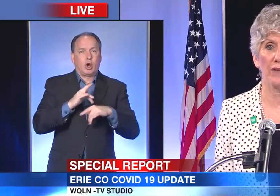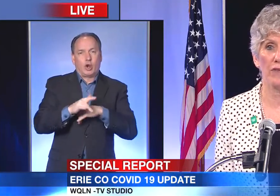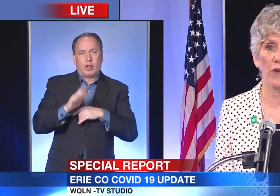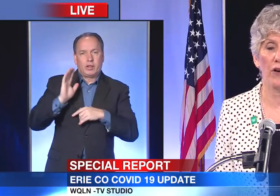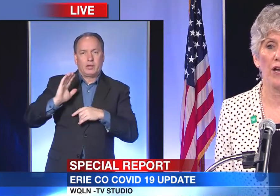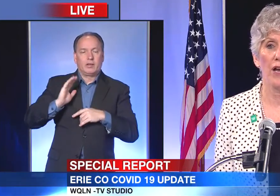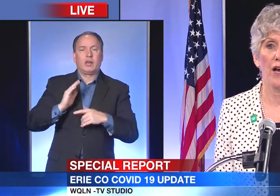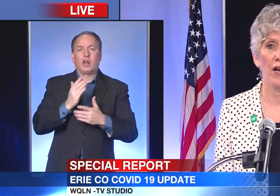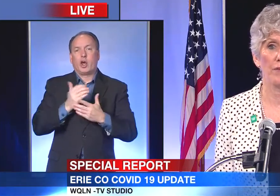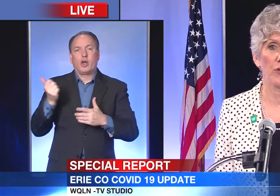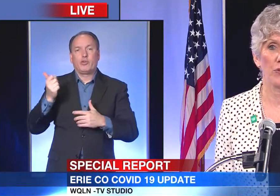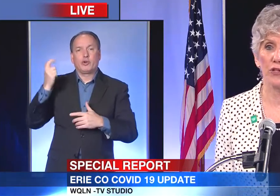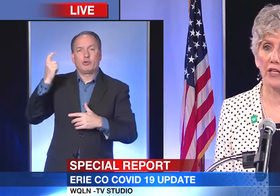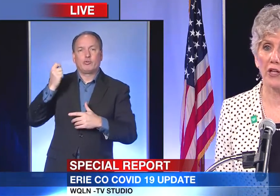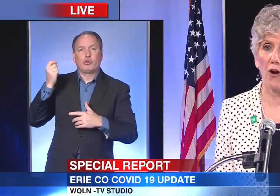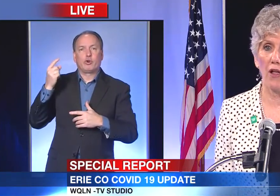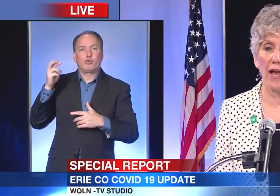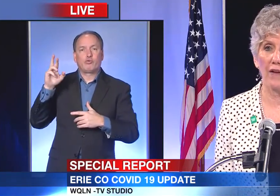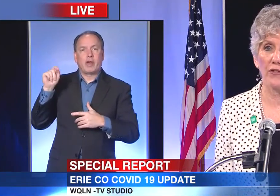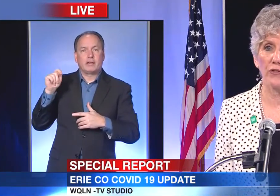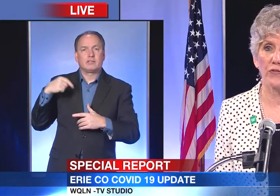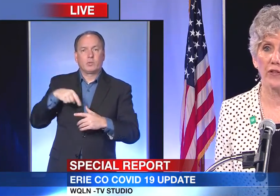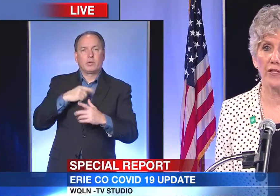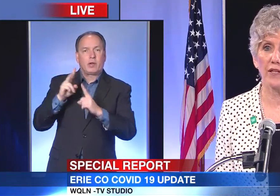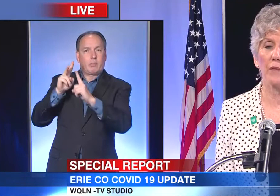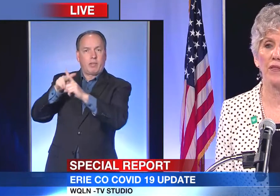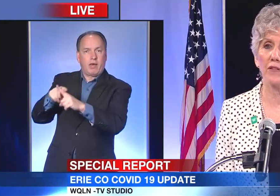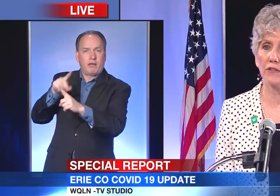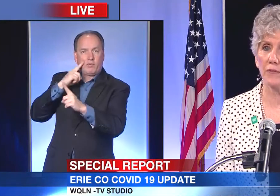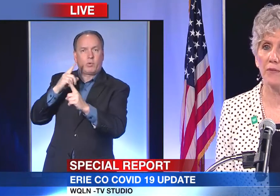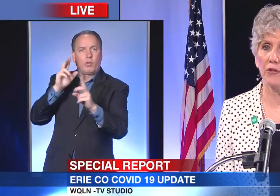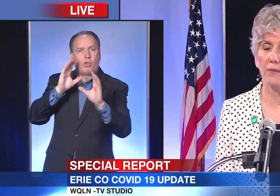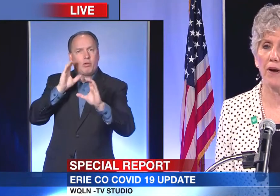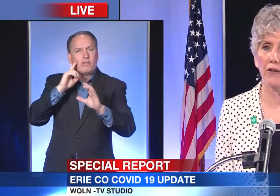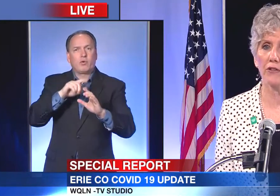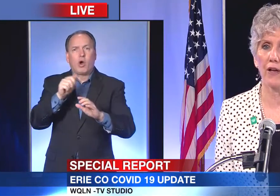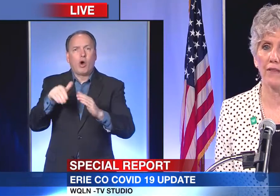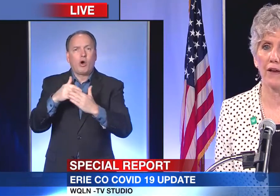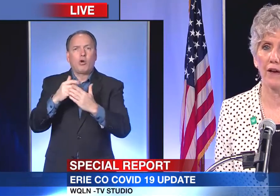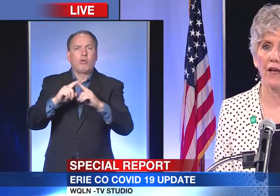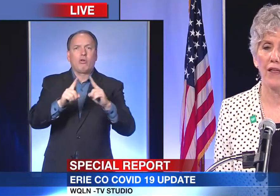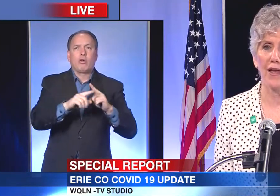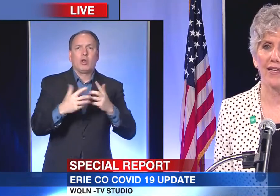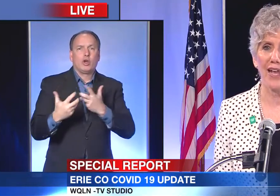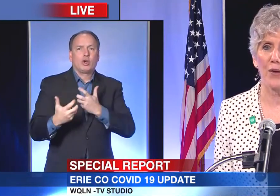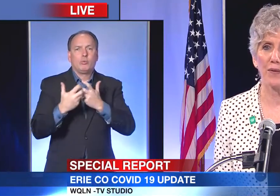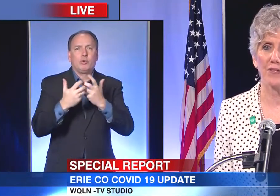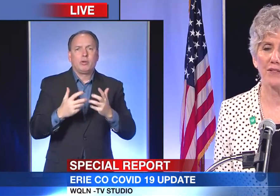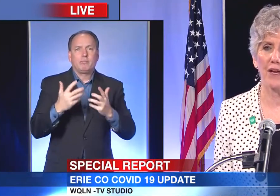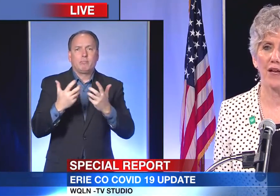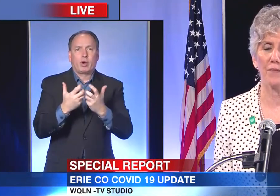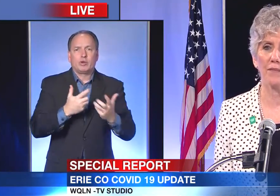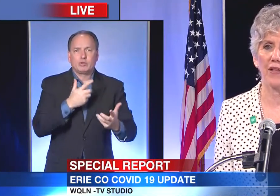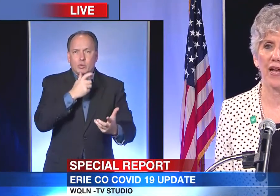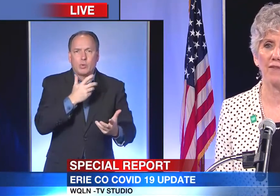FROM COUNTY COUNCIL EARLY ON. WE HAVE SOME OTHER GRANTS THAT WE'RE APPLYING FOR. SO WE'RE LOOKING AT ALL AVENUES FOR THIS, AND WE THINK THERE ARE